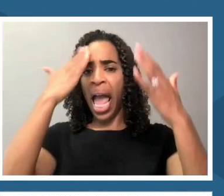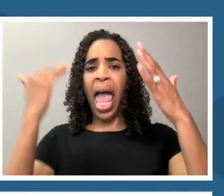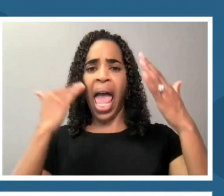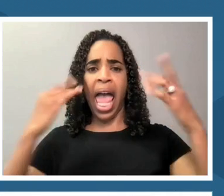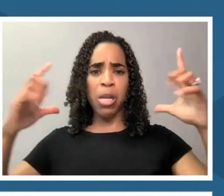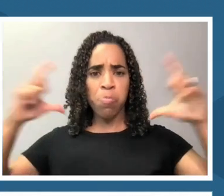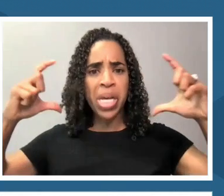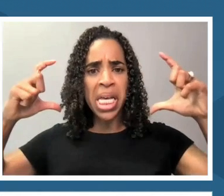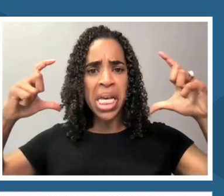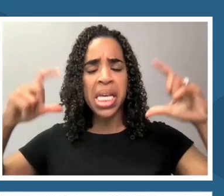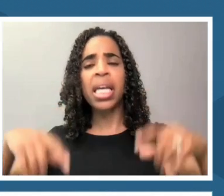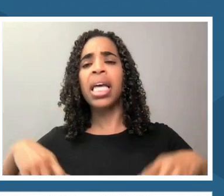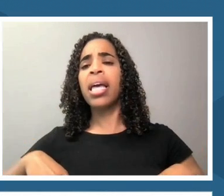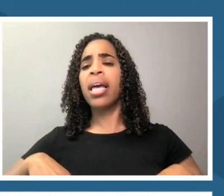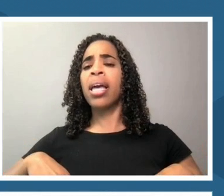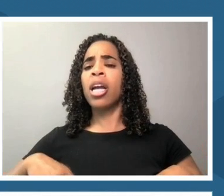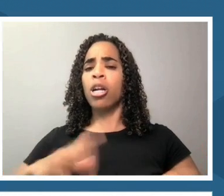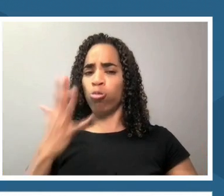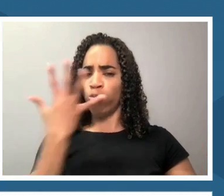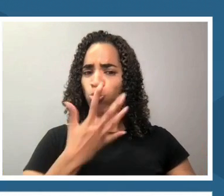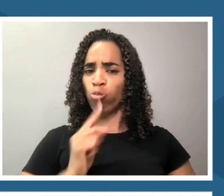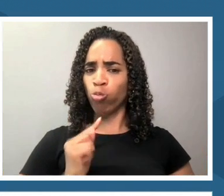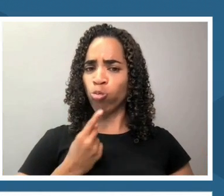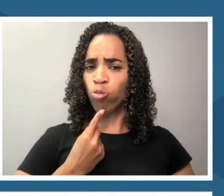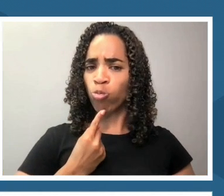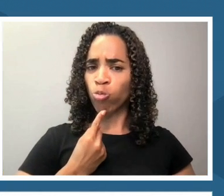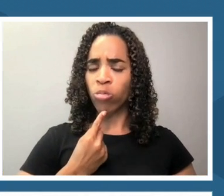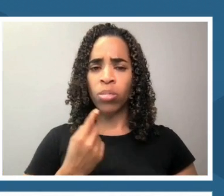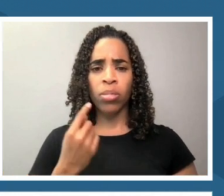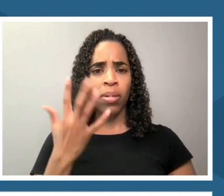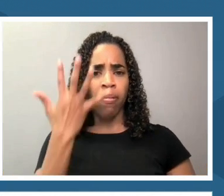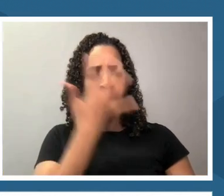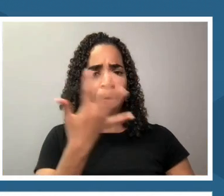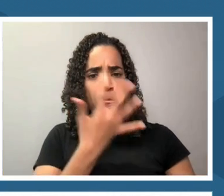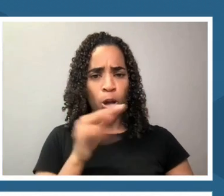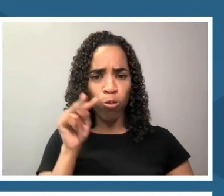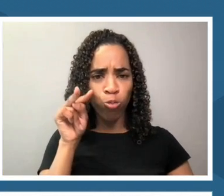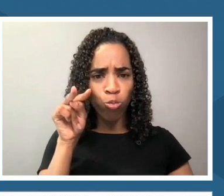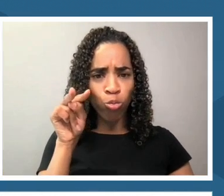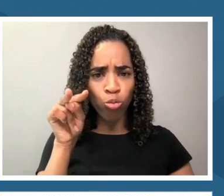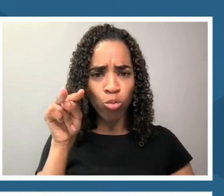this intense almost intimidating stare